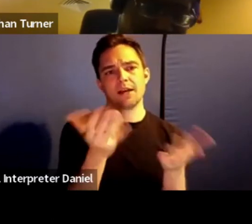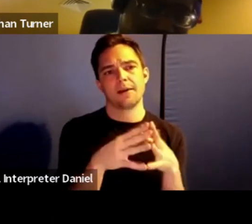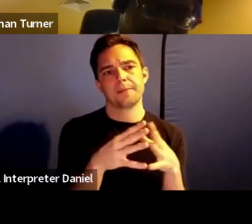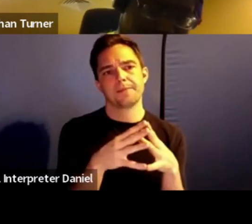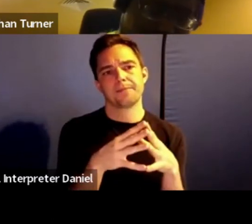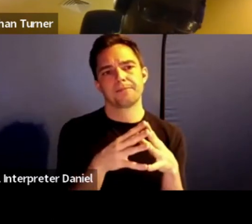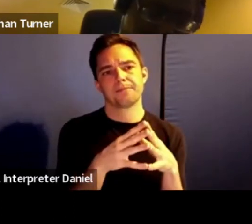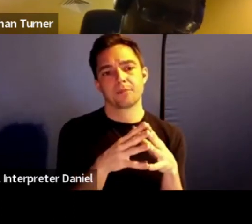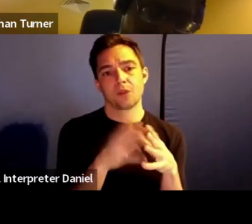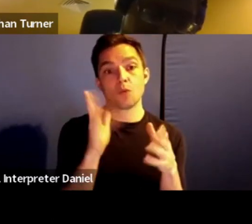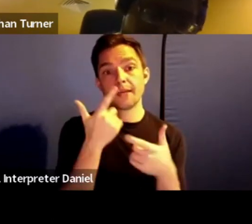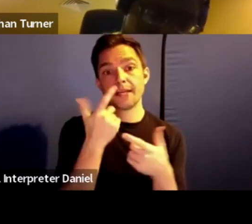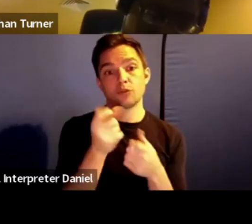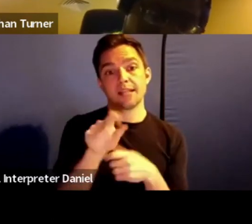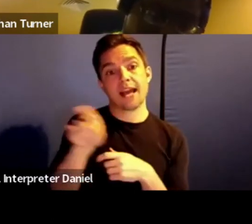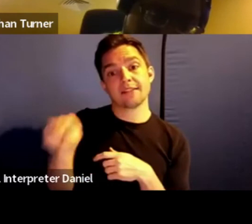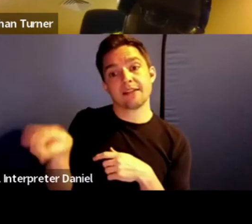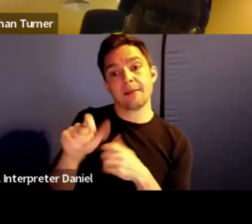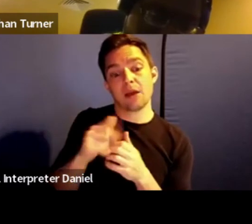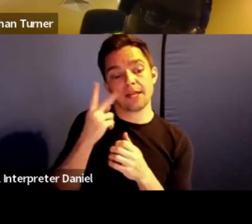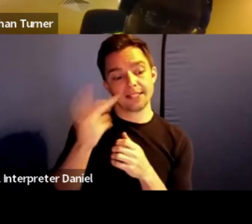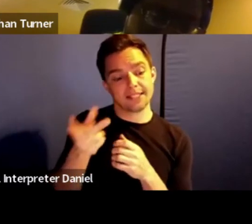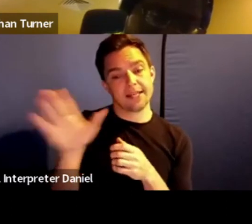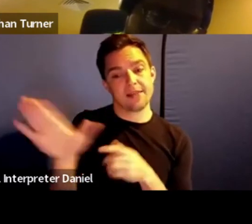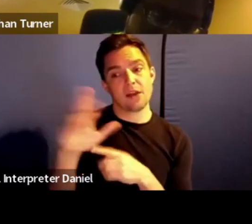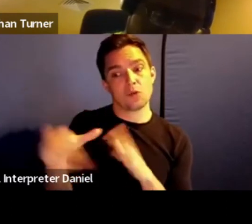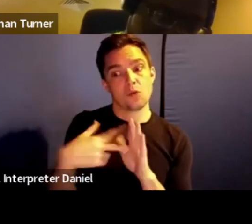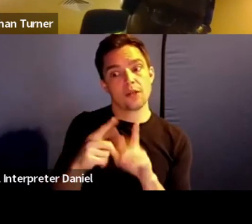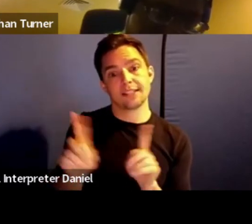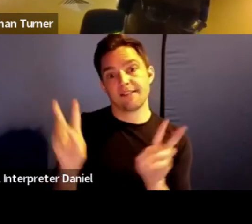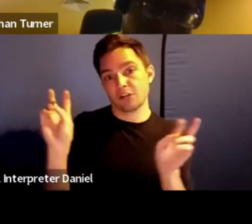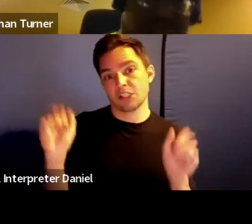be interesting to ask them, how they see their roles as different because, you know,